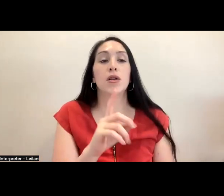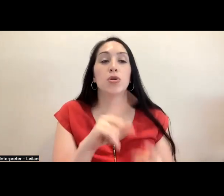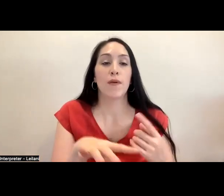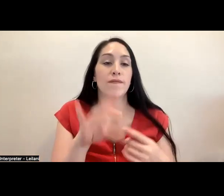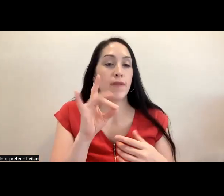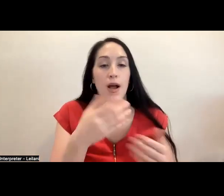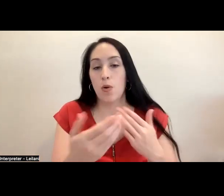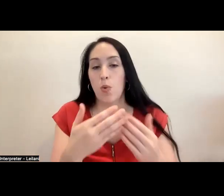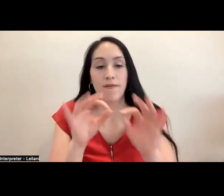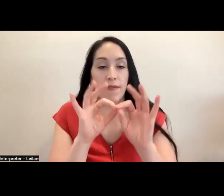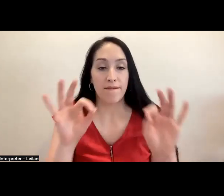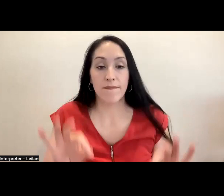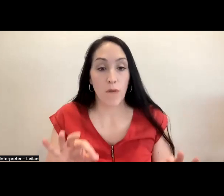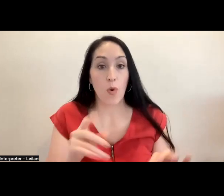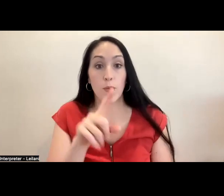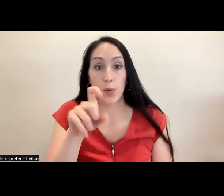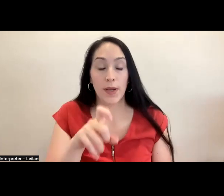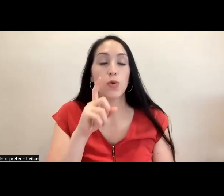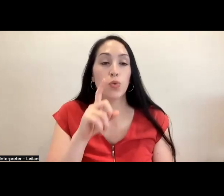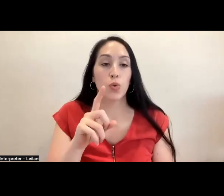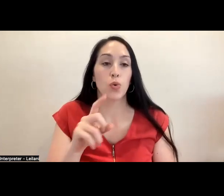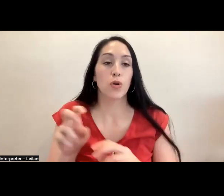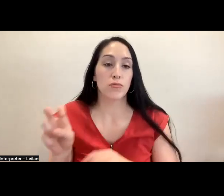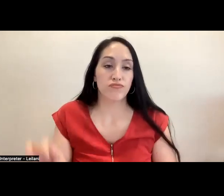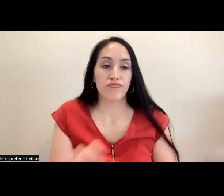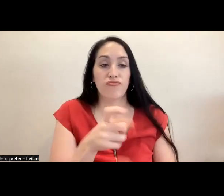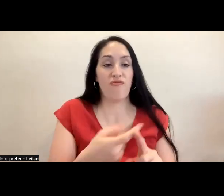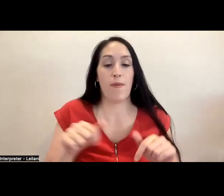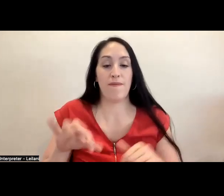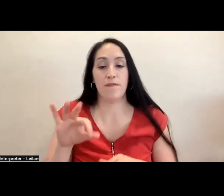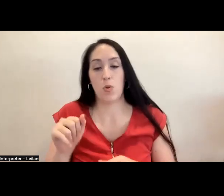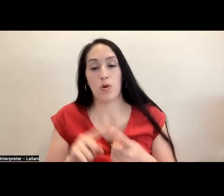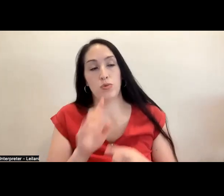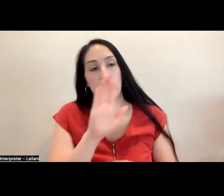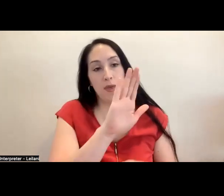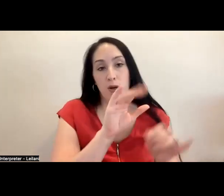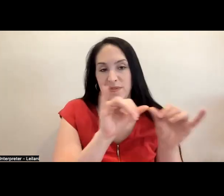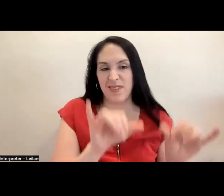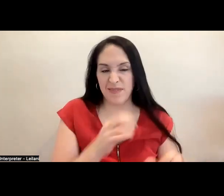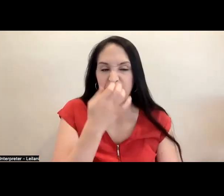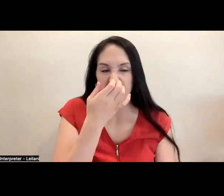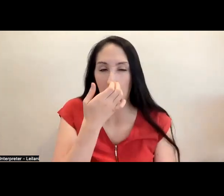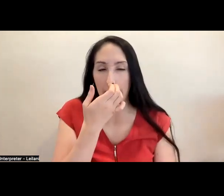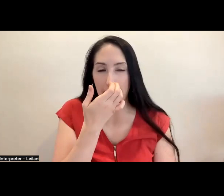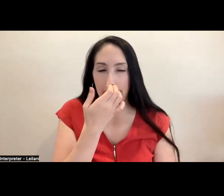So check with that good question. 11:53:10 Alright. So hopefully that tackles